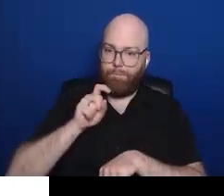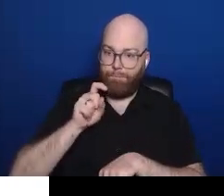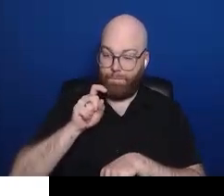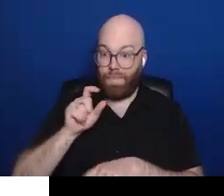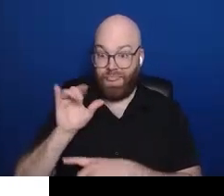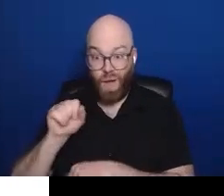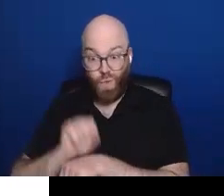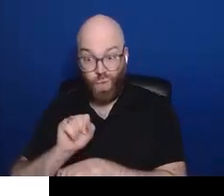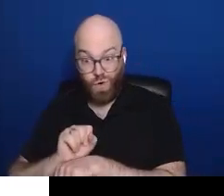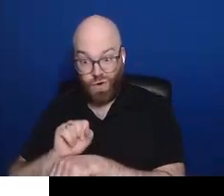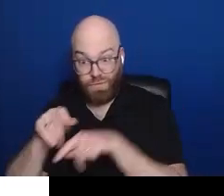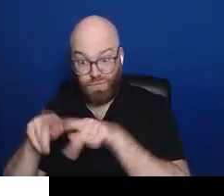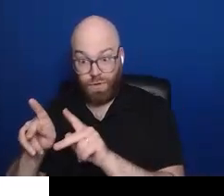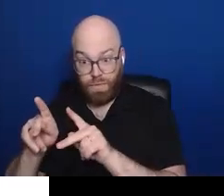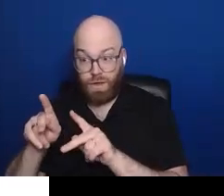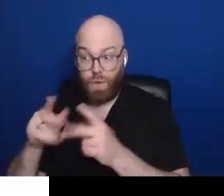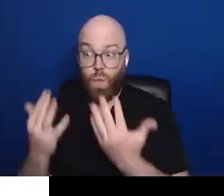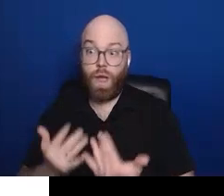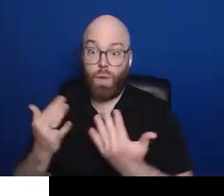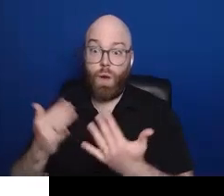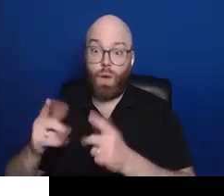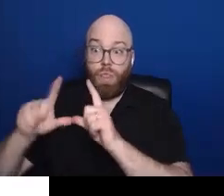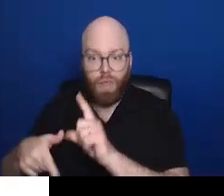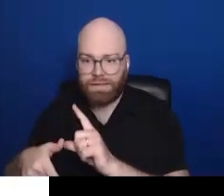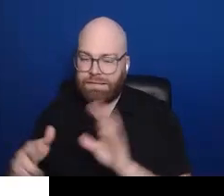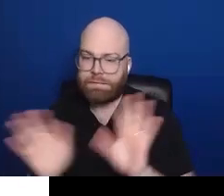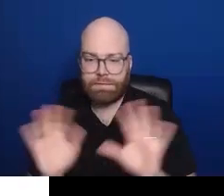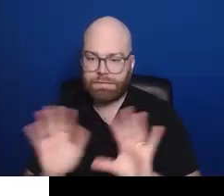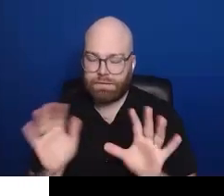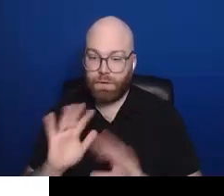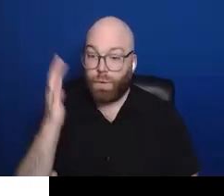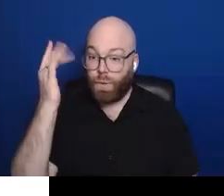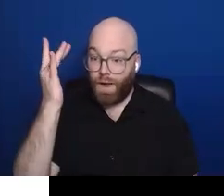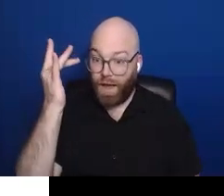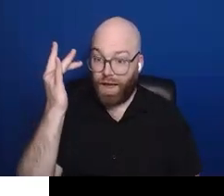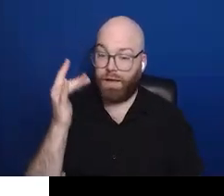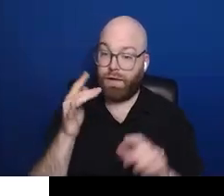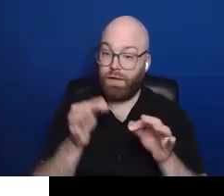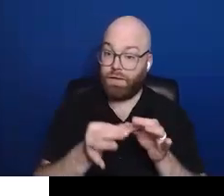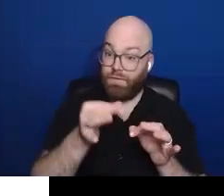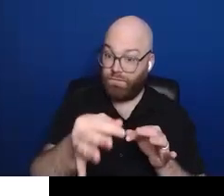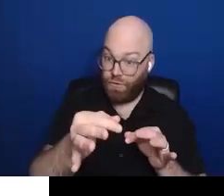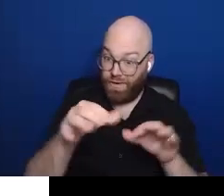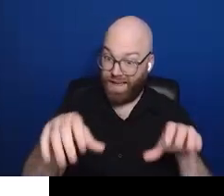just because, having deferred action, although it's not a legal status,